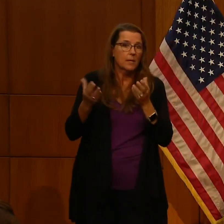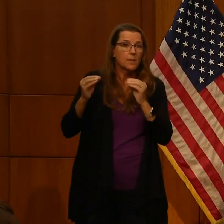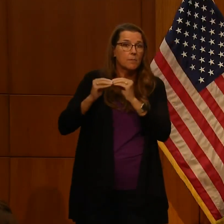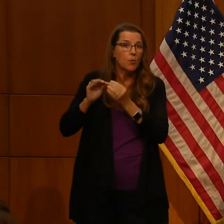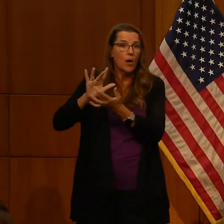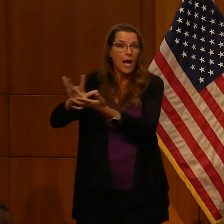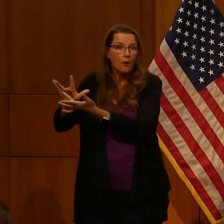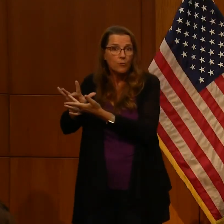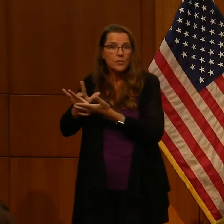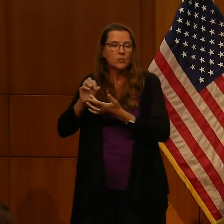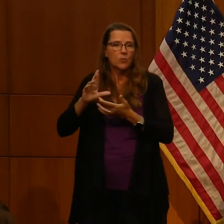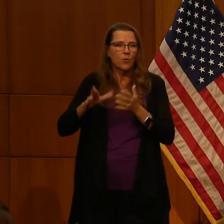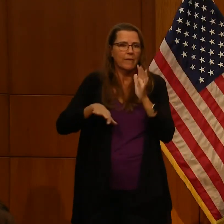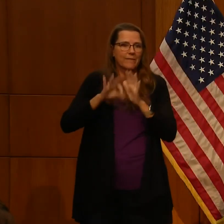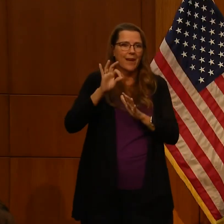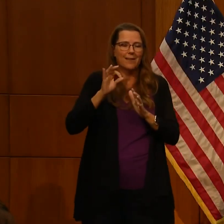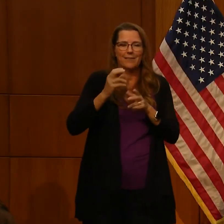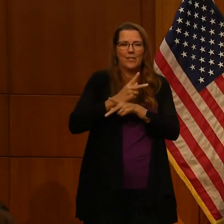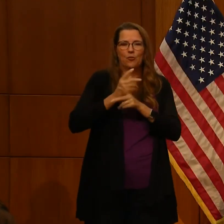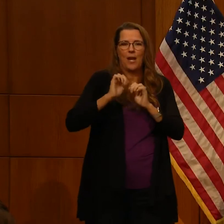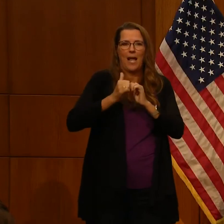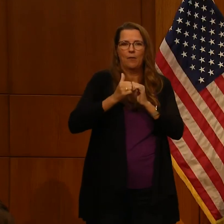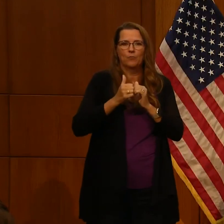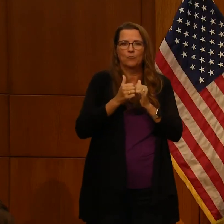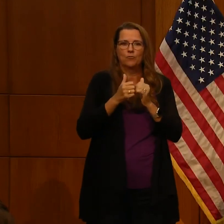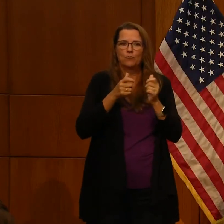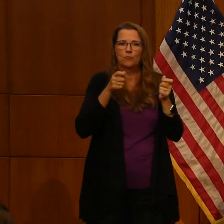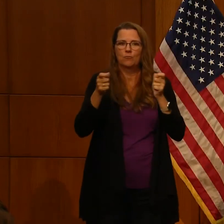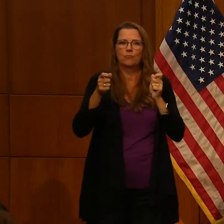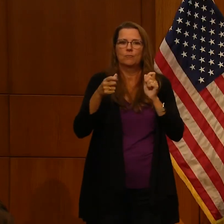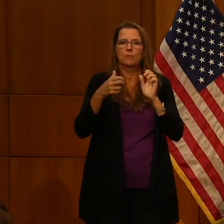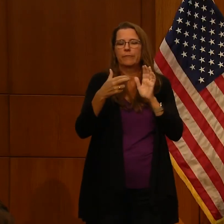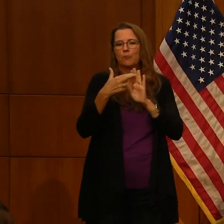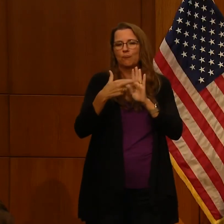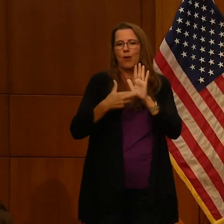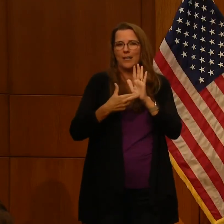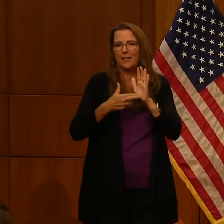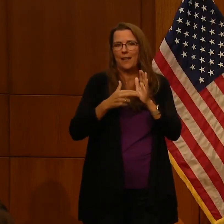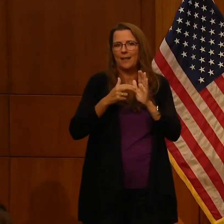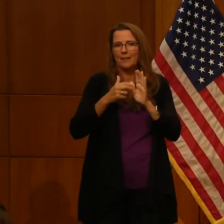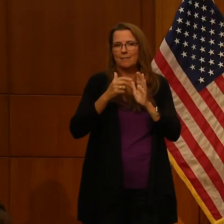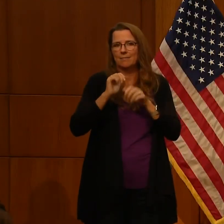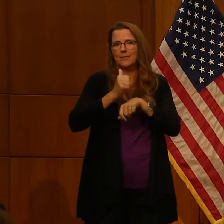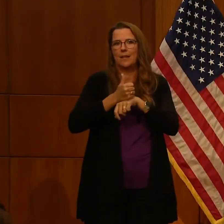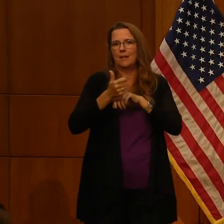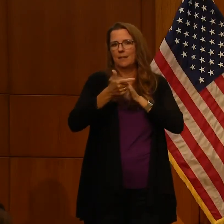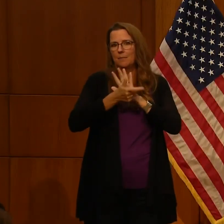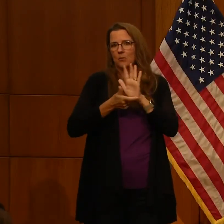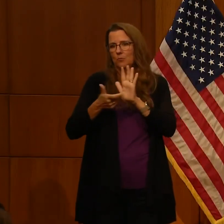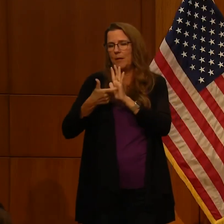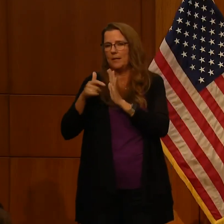INCREASE THEIR NUMBERS EITHER. THROUGH GREATER OUTREACH, YOU KNOW, OR FINDING REGULATORY